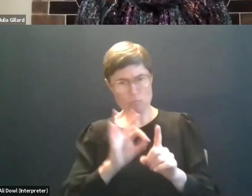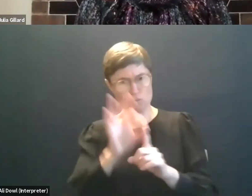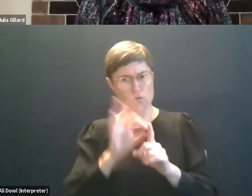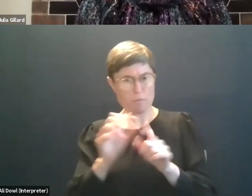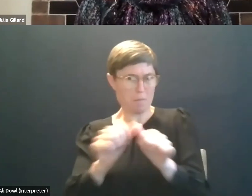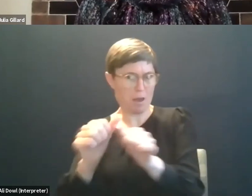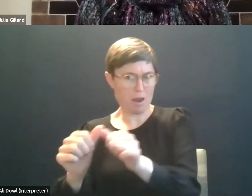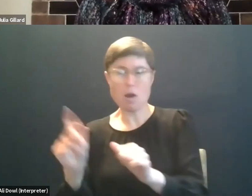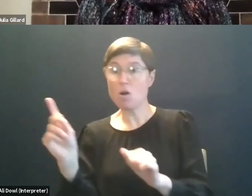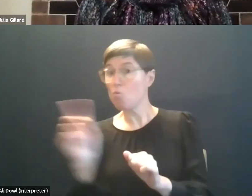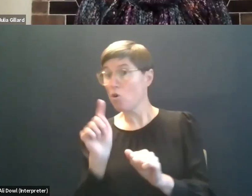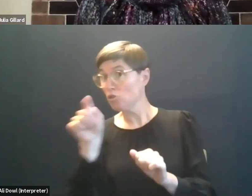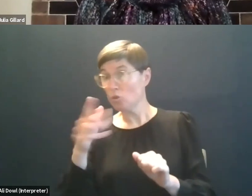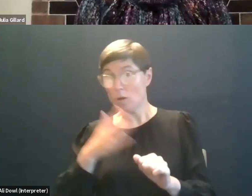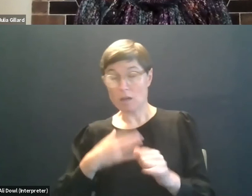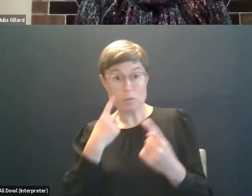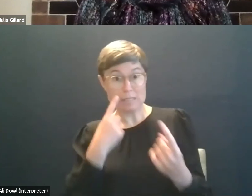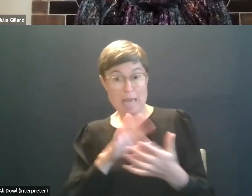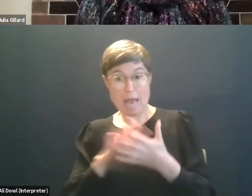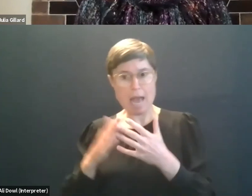do to make sure that women are more equal?